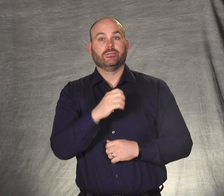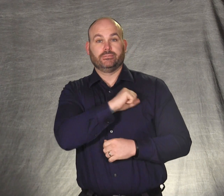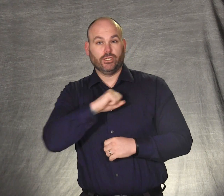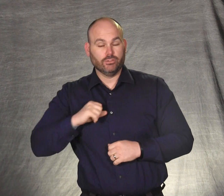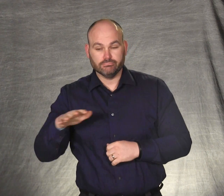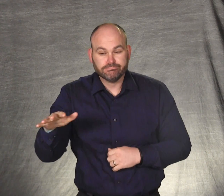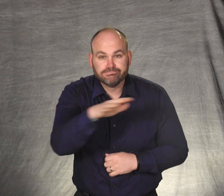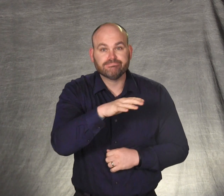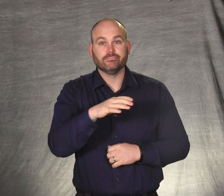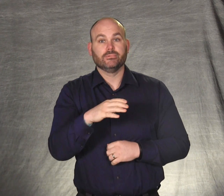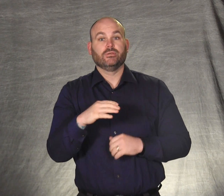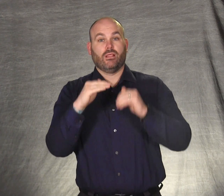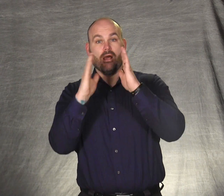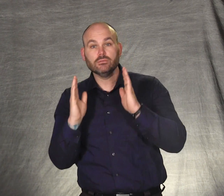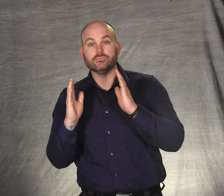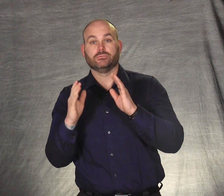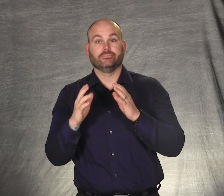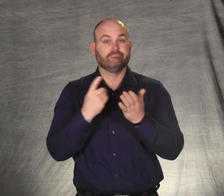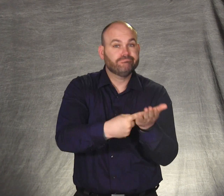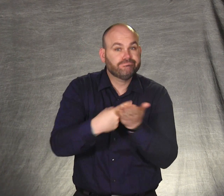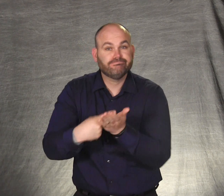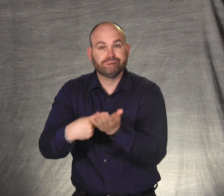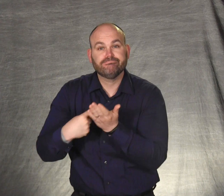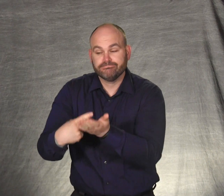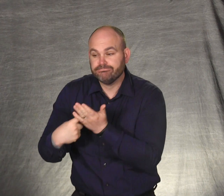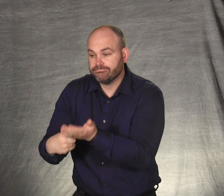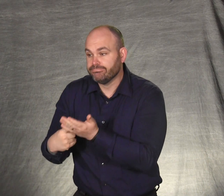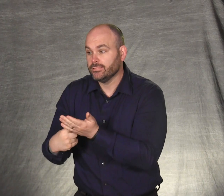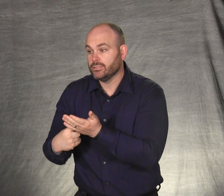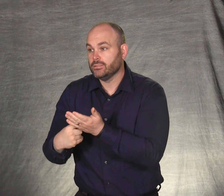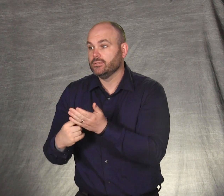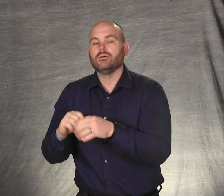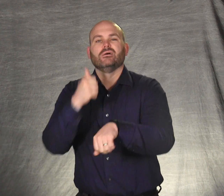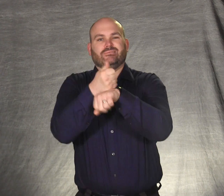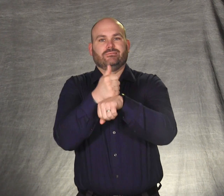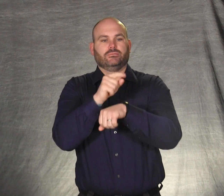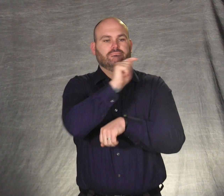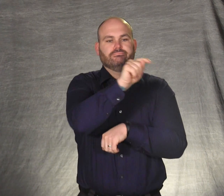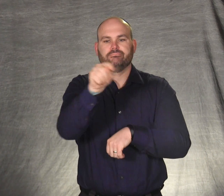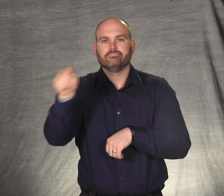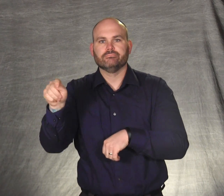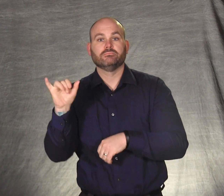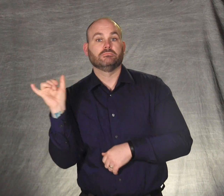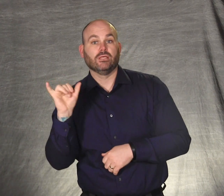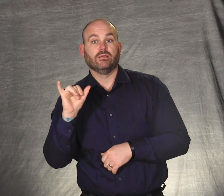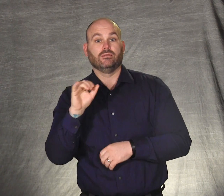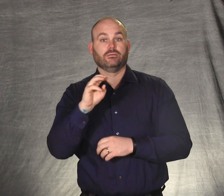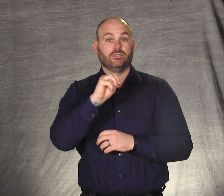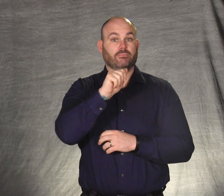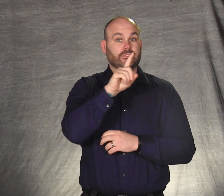will work on its legislative efforts along with MADC, HLAA,